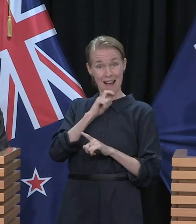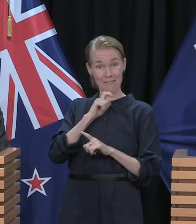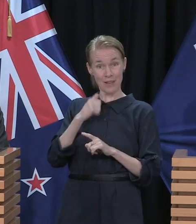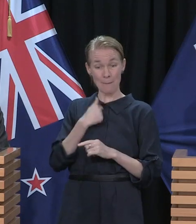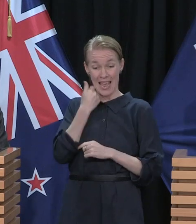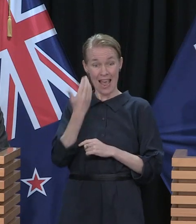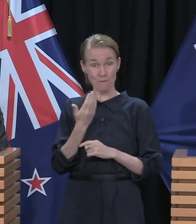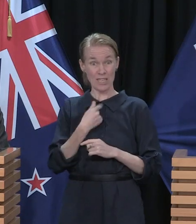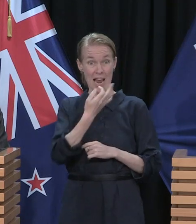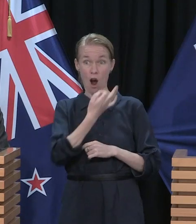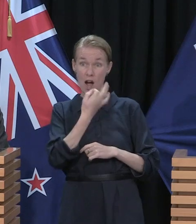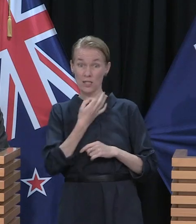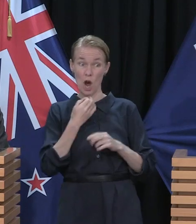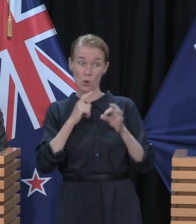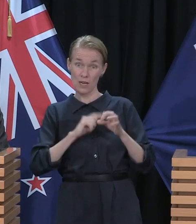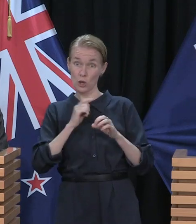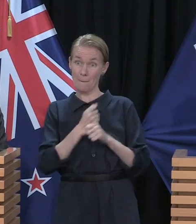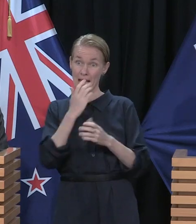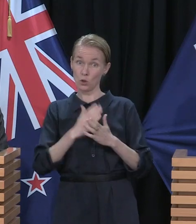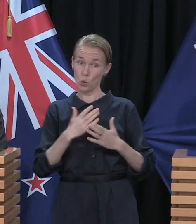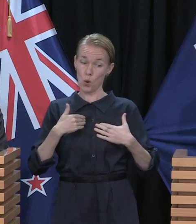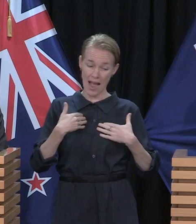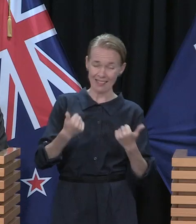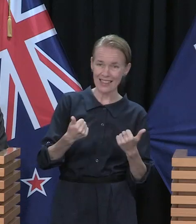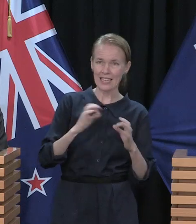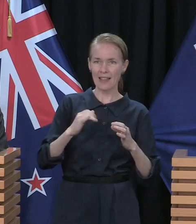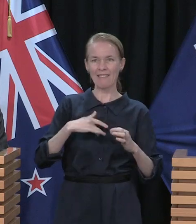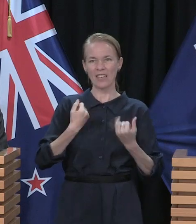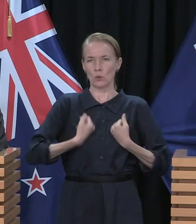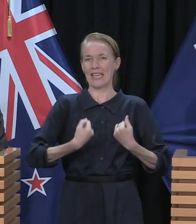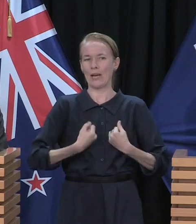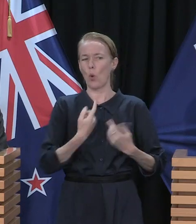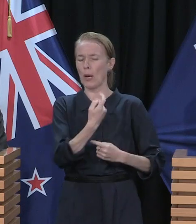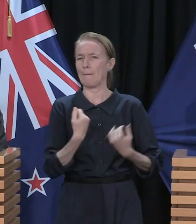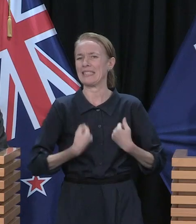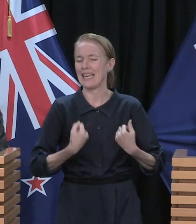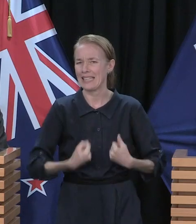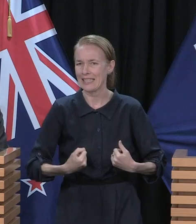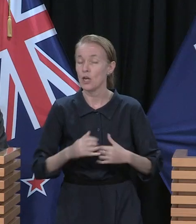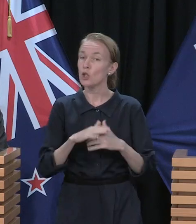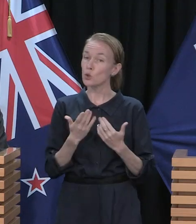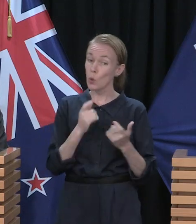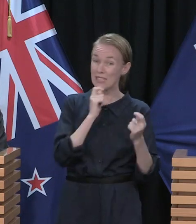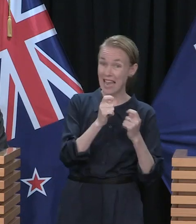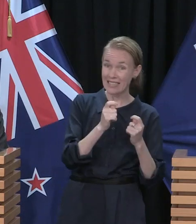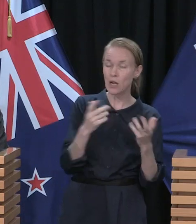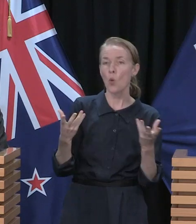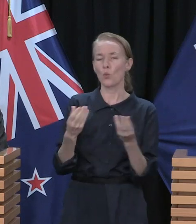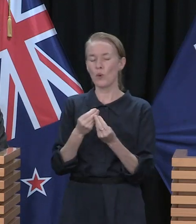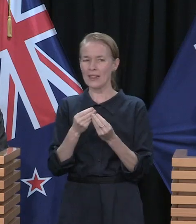any symptoms of course they don't go to work. They are tested. So, the regular